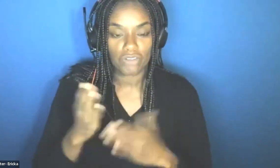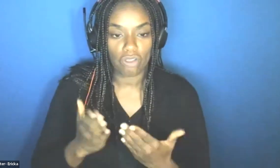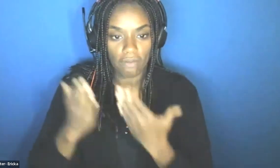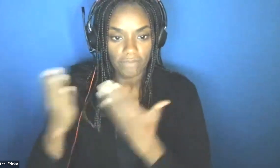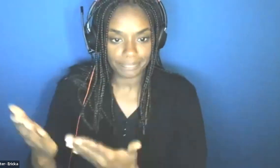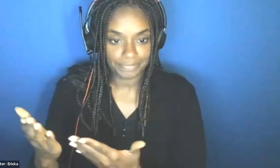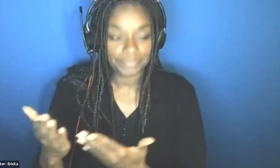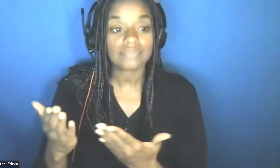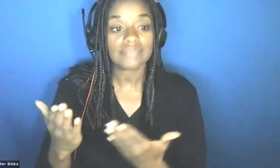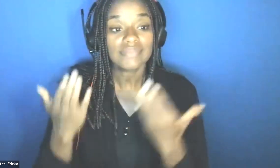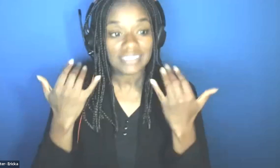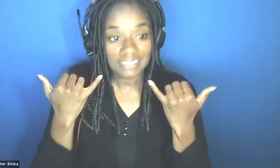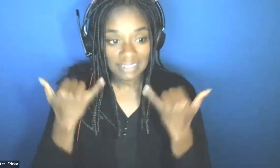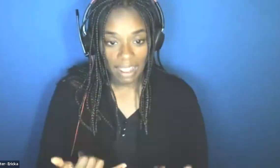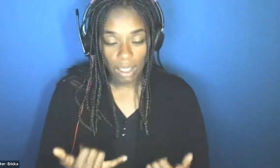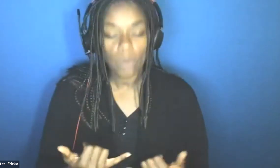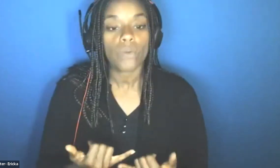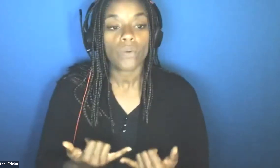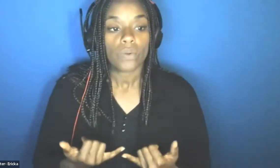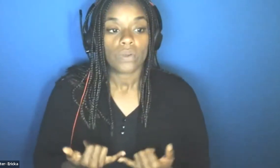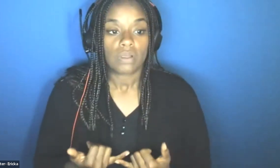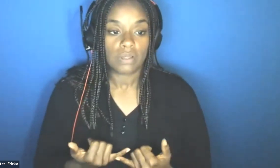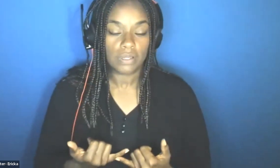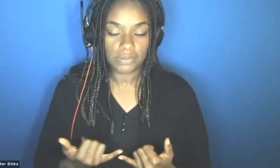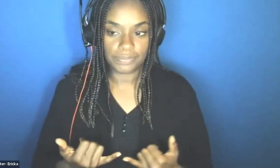They cannot ask how often do you or did you drink alcohol or use illegal drugs, because this may reveal a disability.